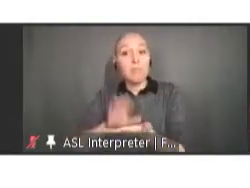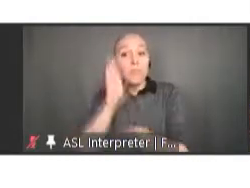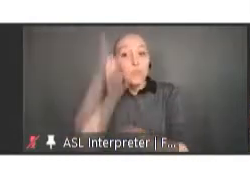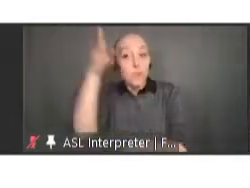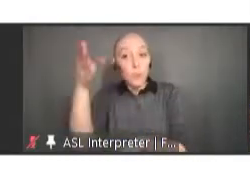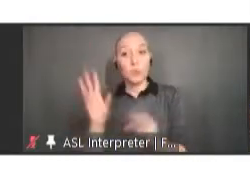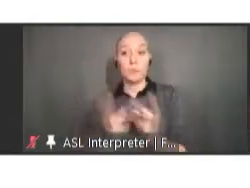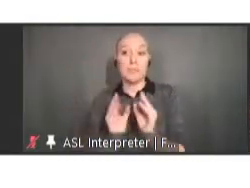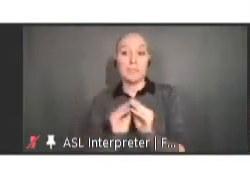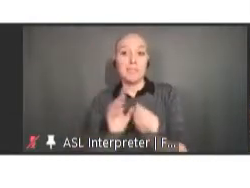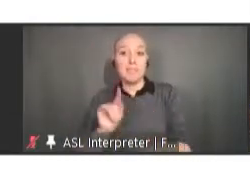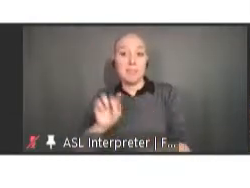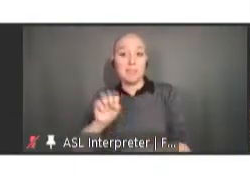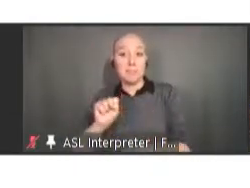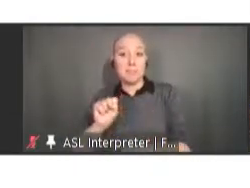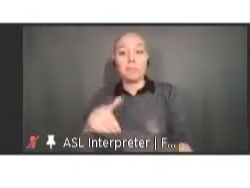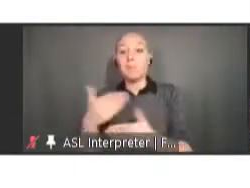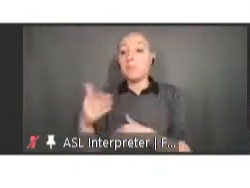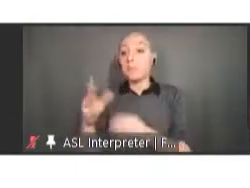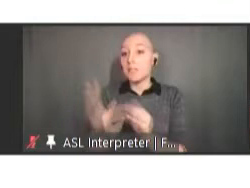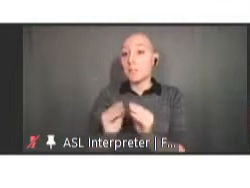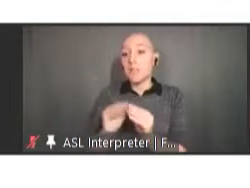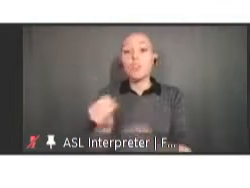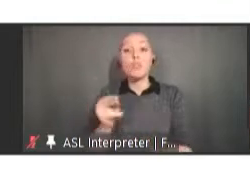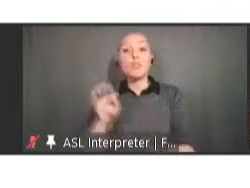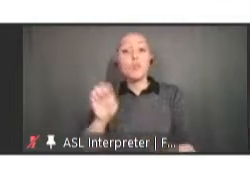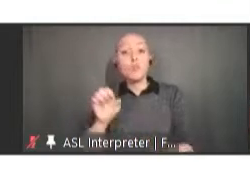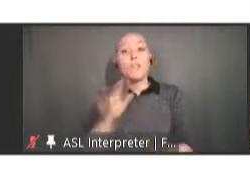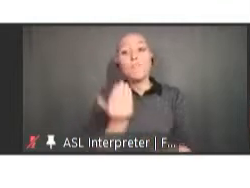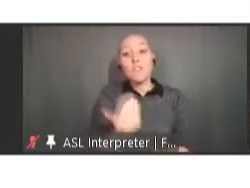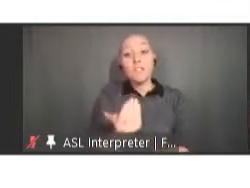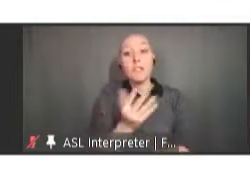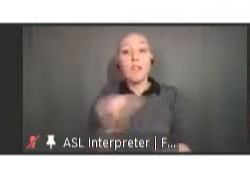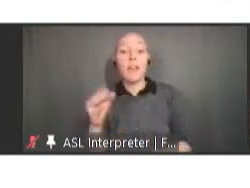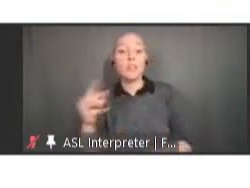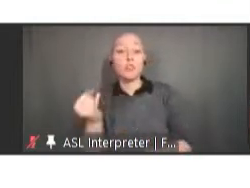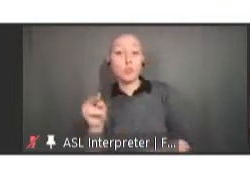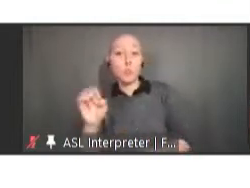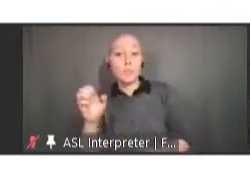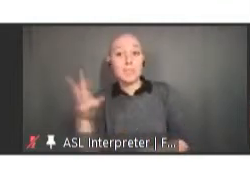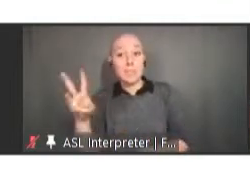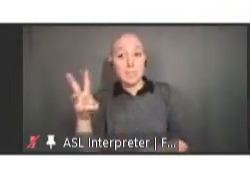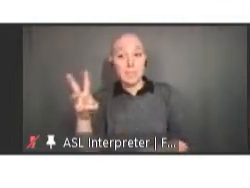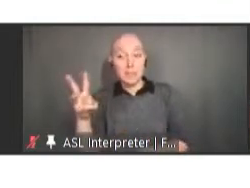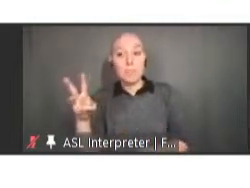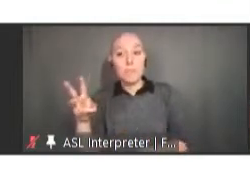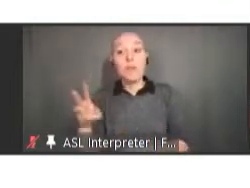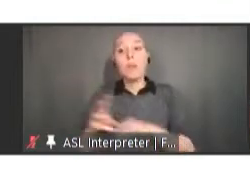will be June 15th to 16th, 2022. And our fall meeting will be held September 22nd to 23rd.